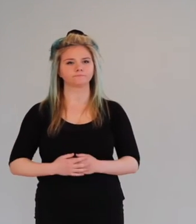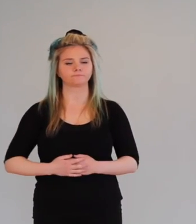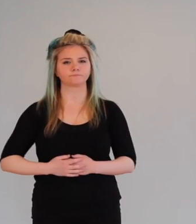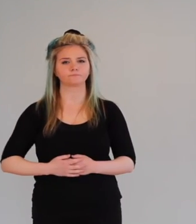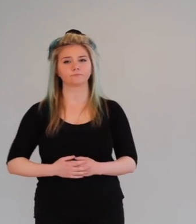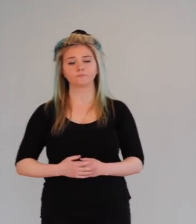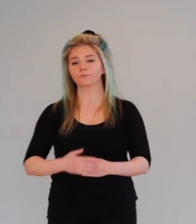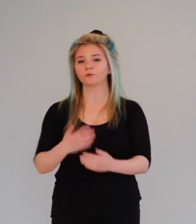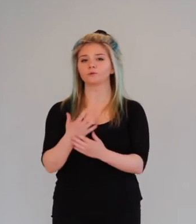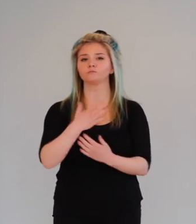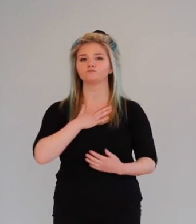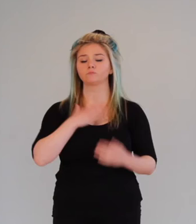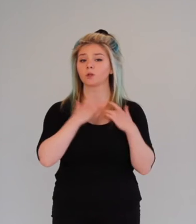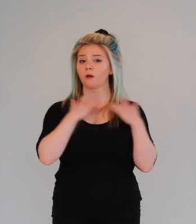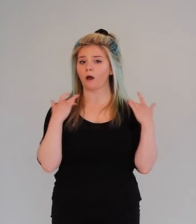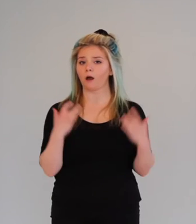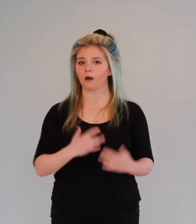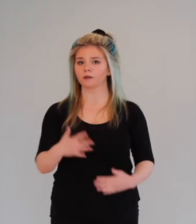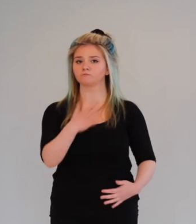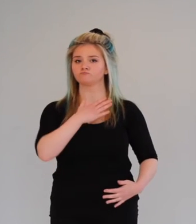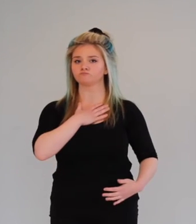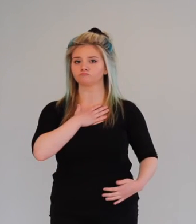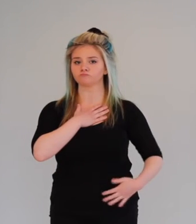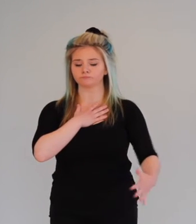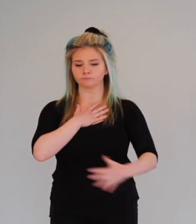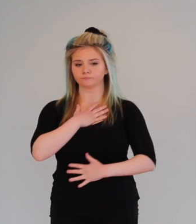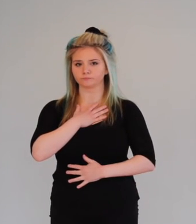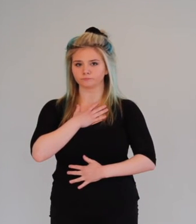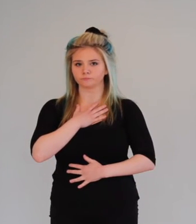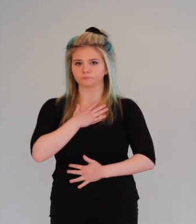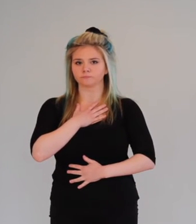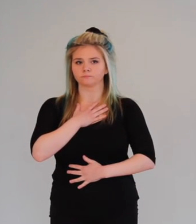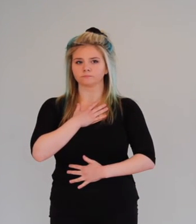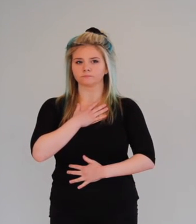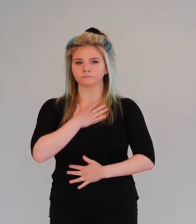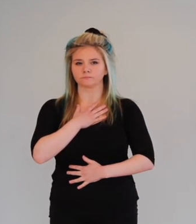hand to your heart and one hand to your belly and notice your own